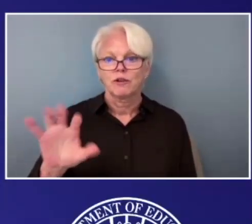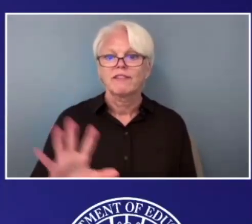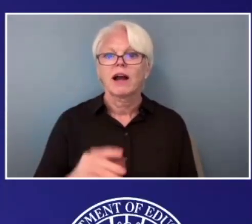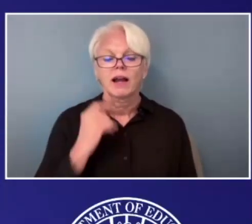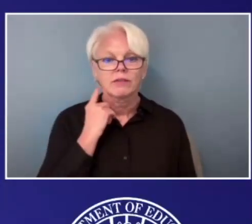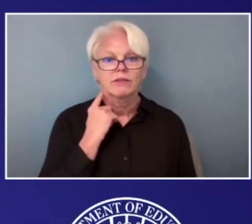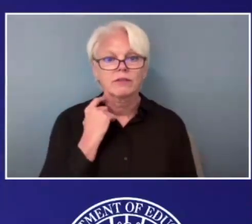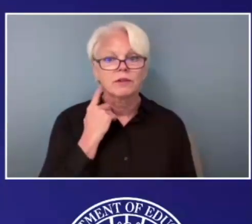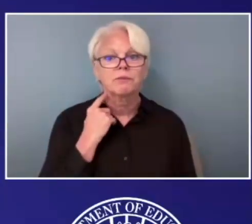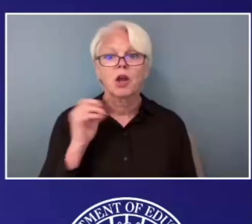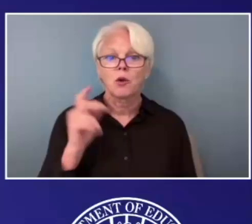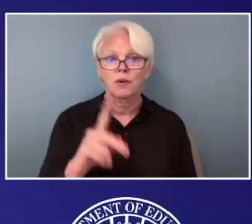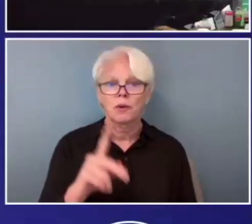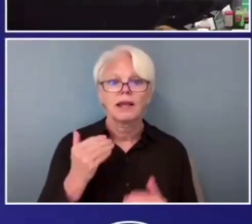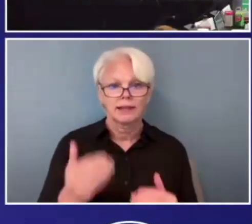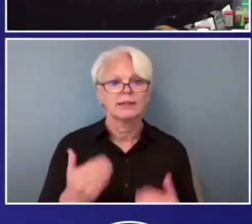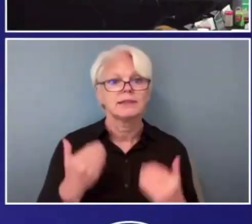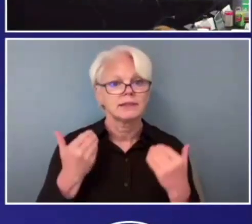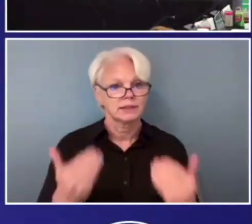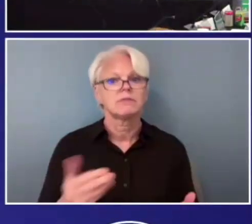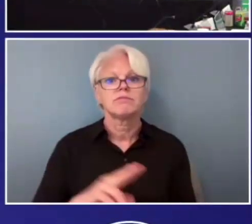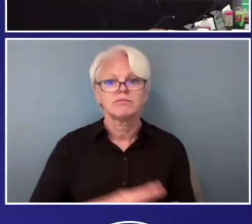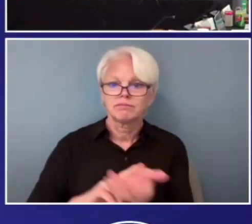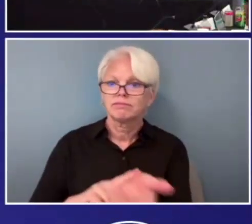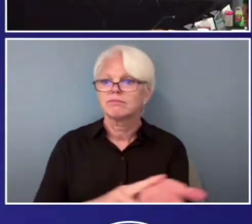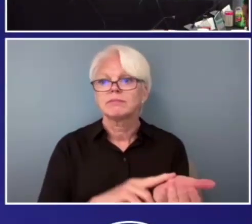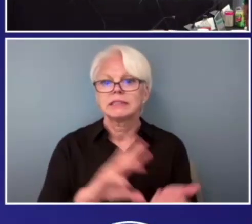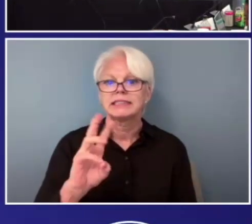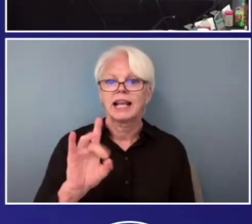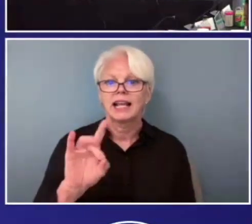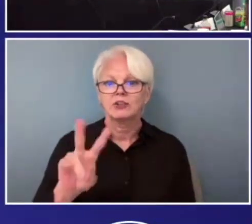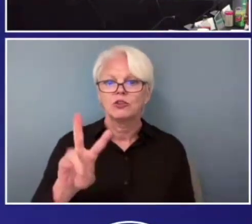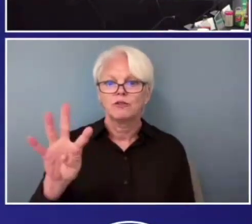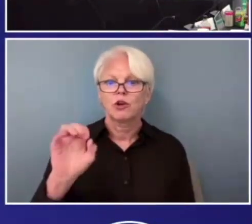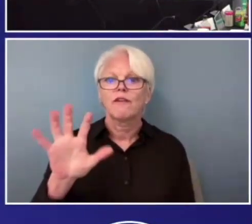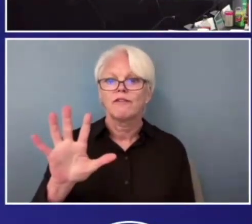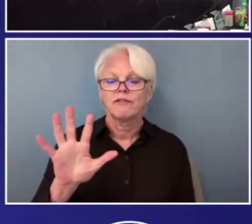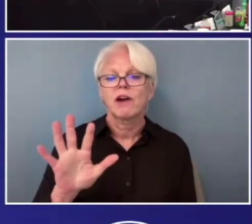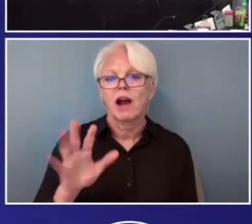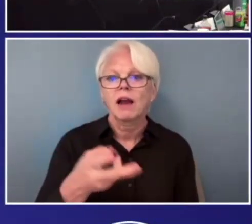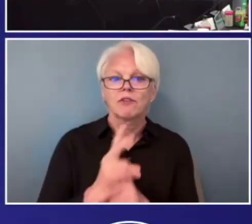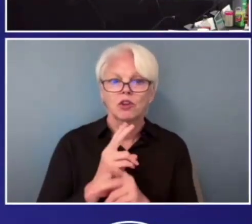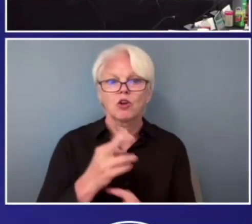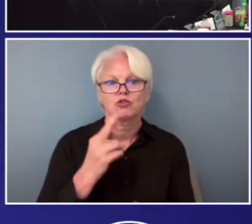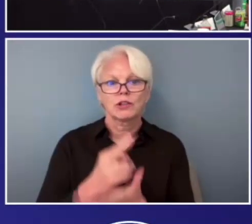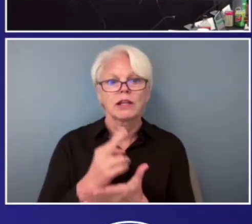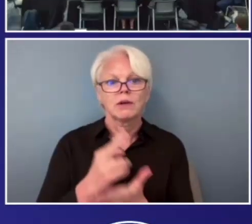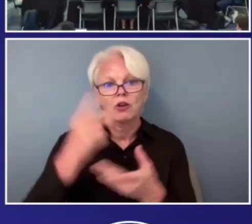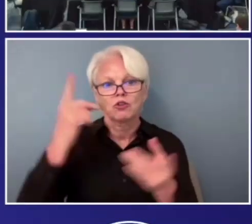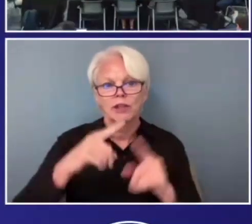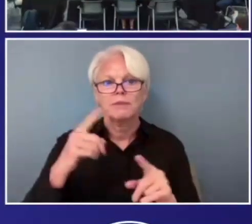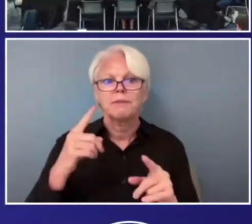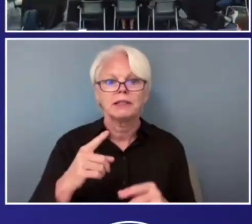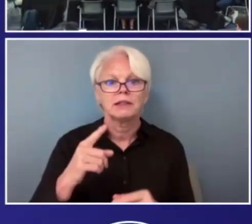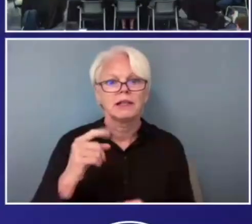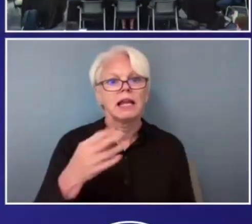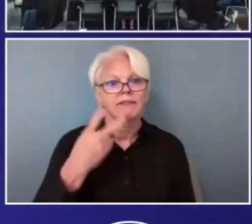Okay, then let's do a pulse check on 682.405, loan rehabilitation agreement. If I can see thumbs, please.